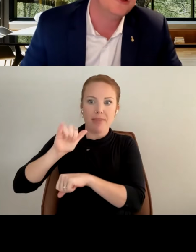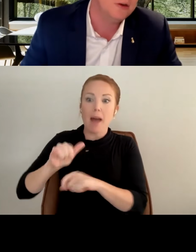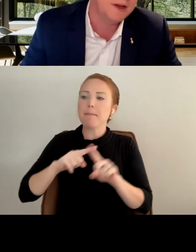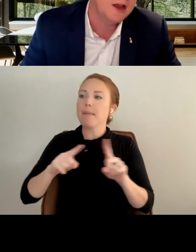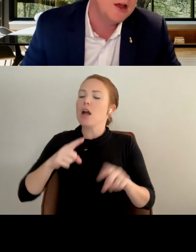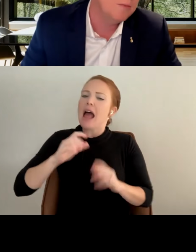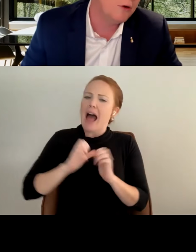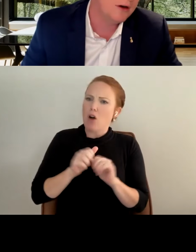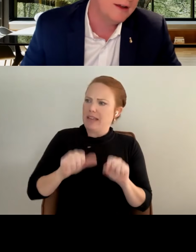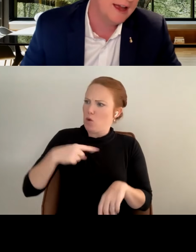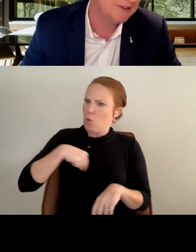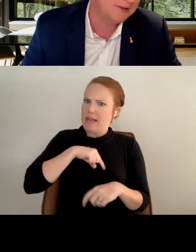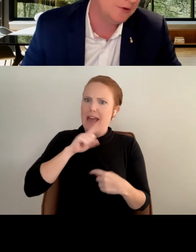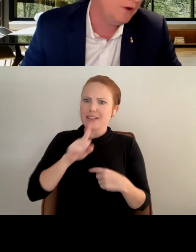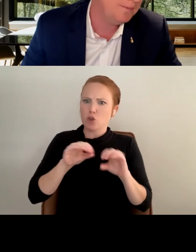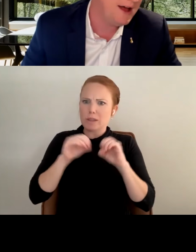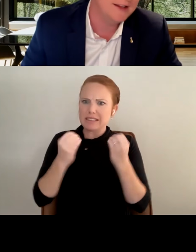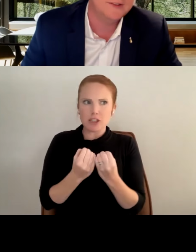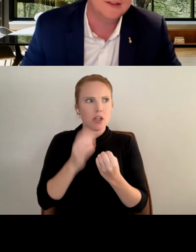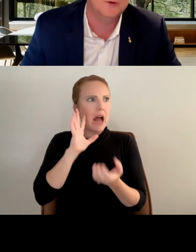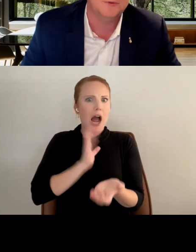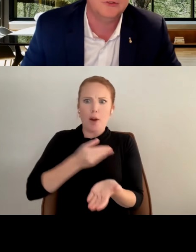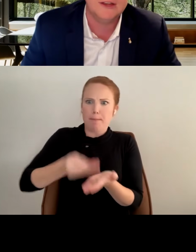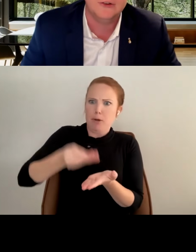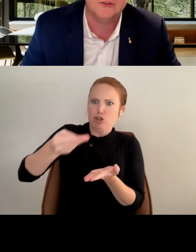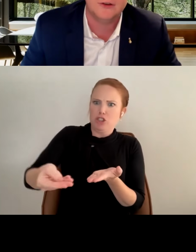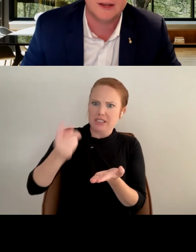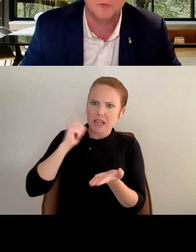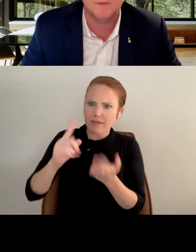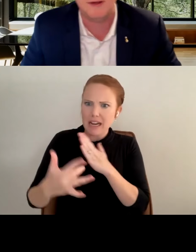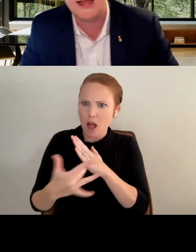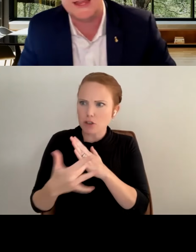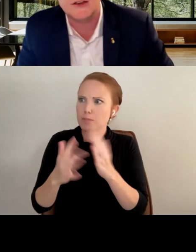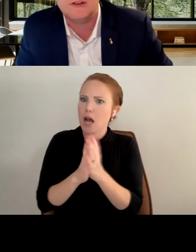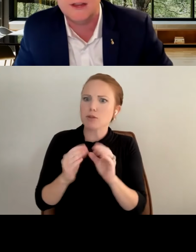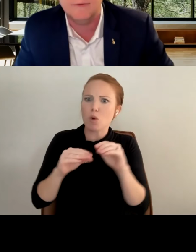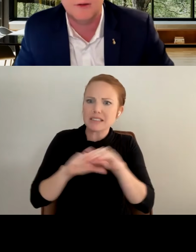procurement more accessible? What policies, what procedures do you need? What buy-in do you need